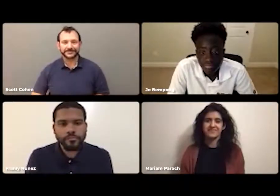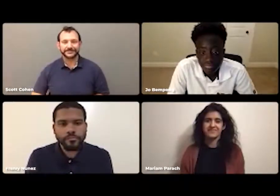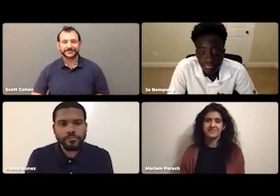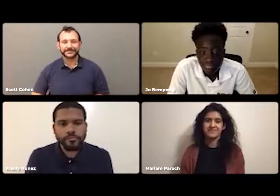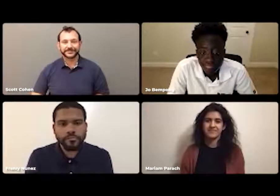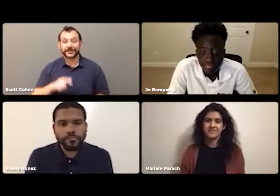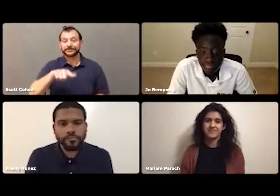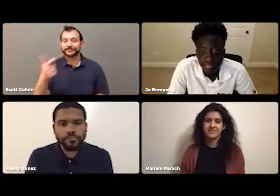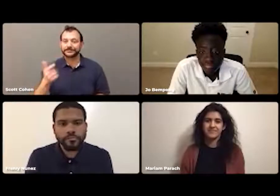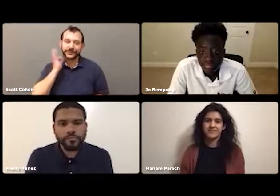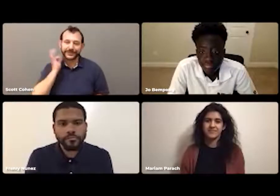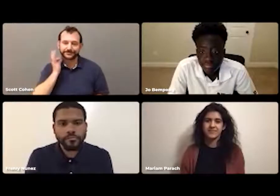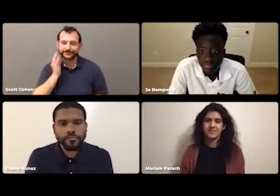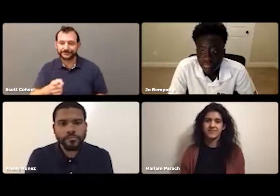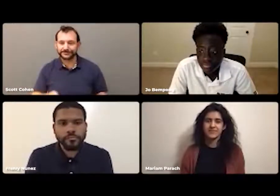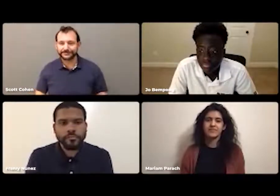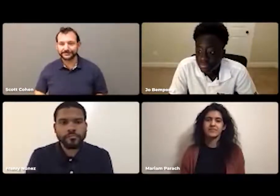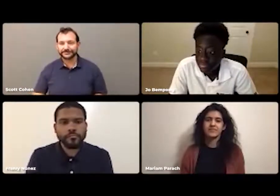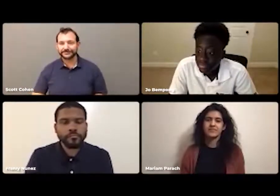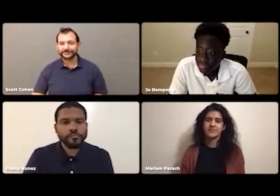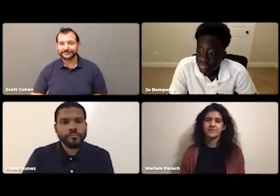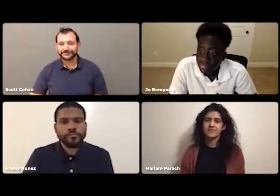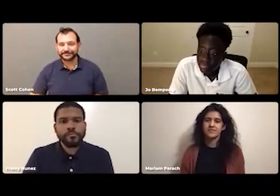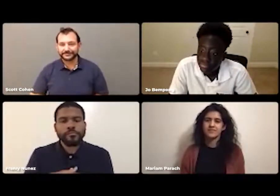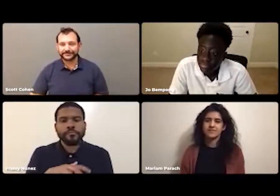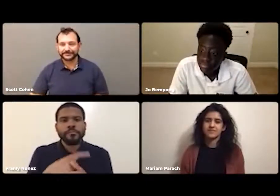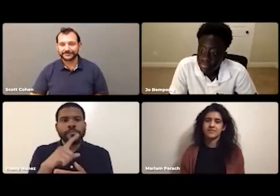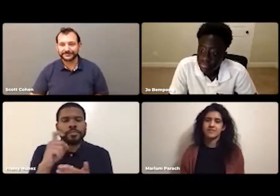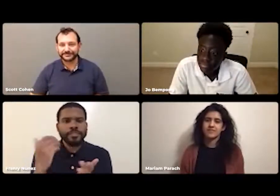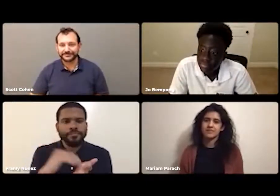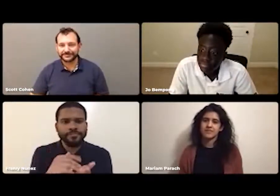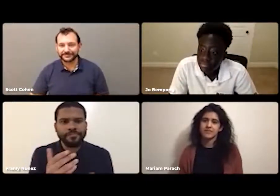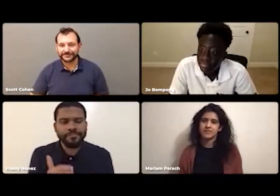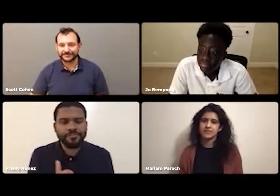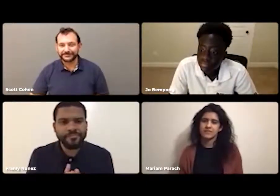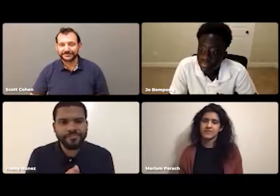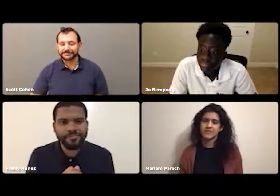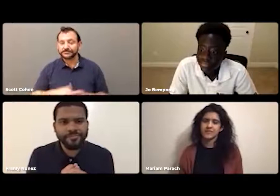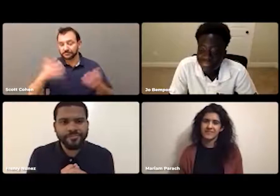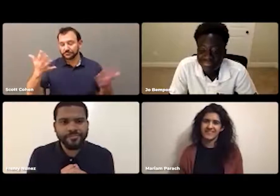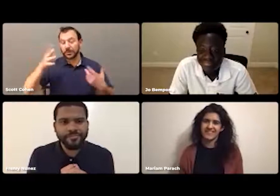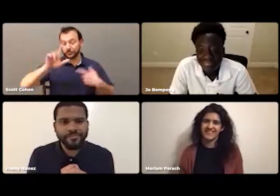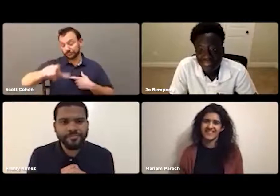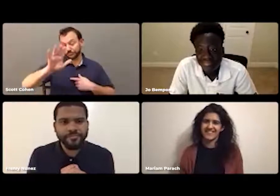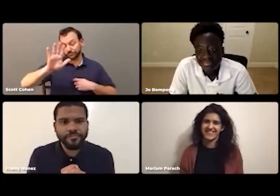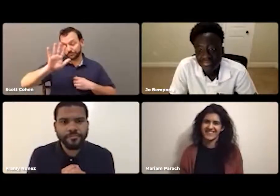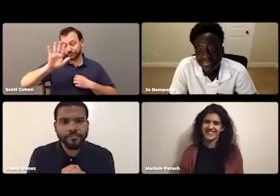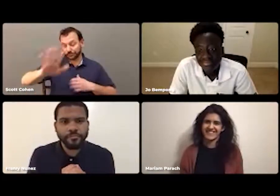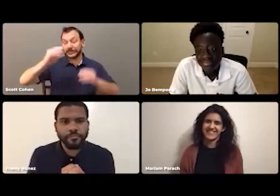Thank you! Franly, take it away. What was the question again?